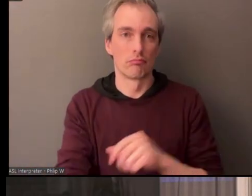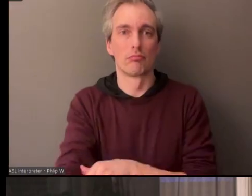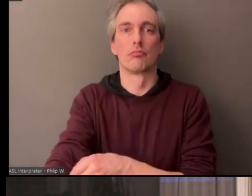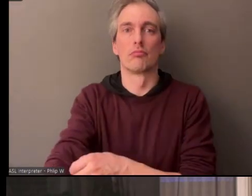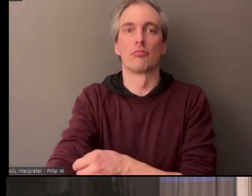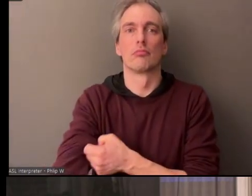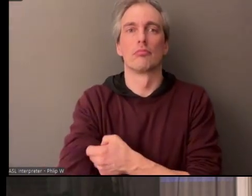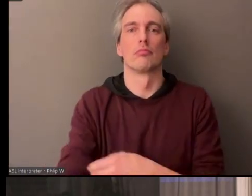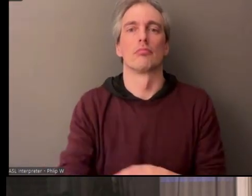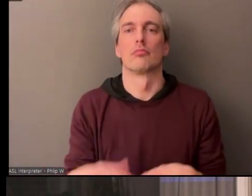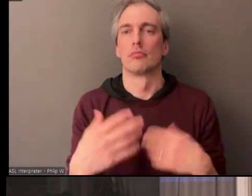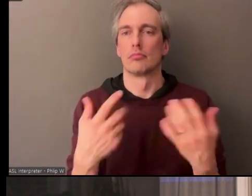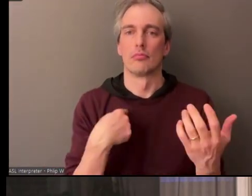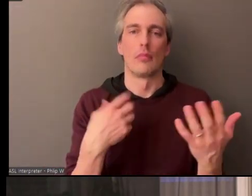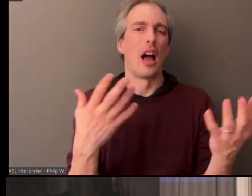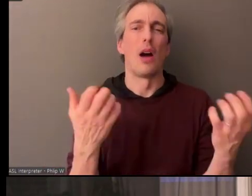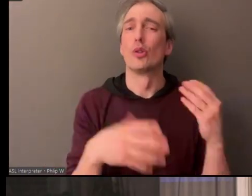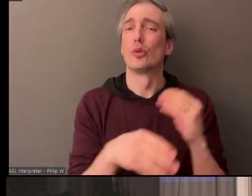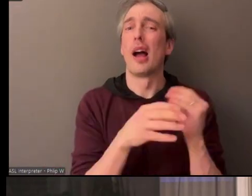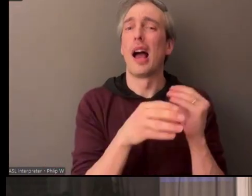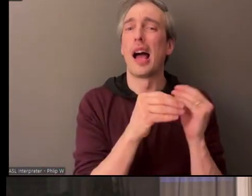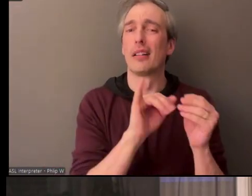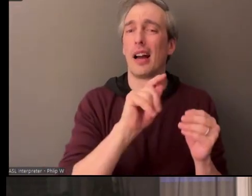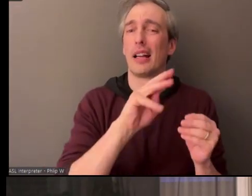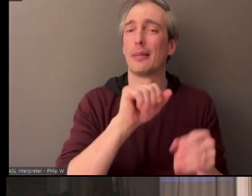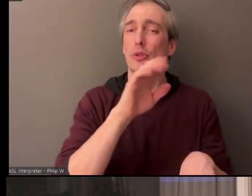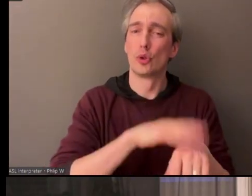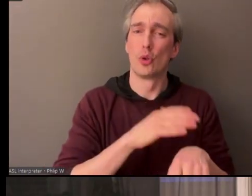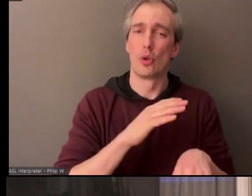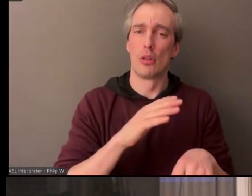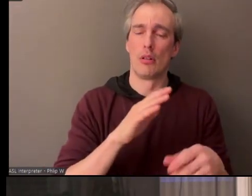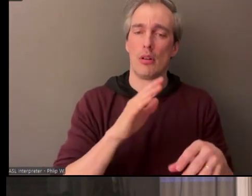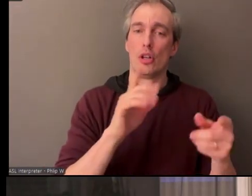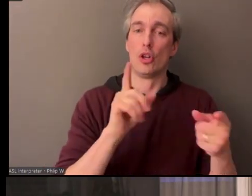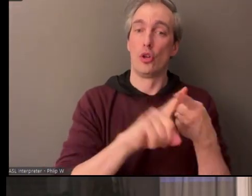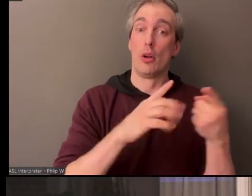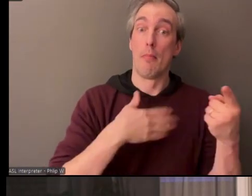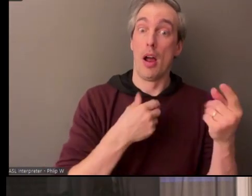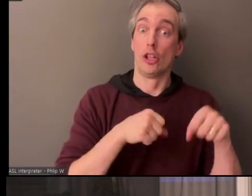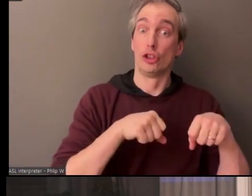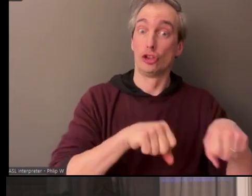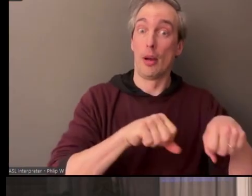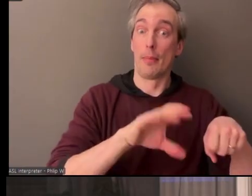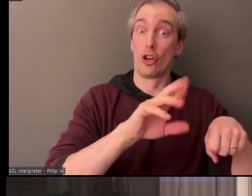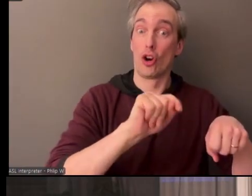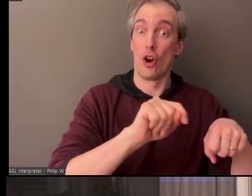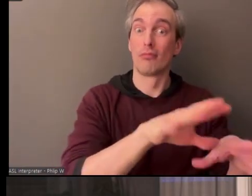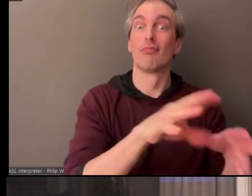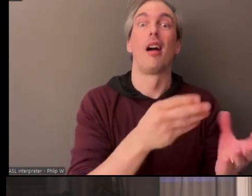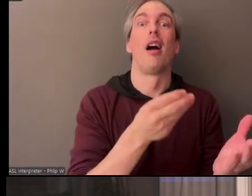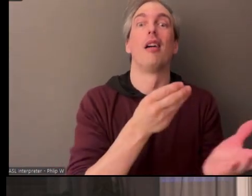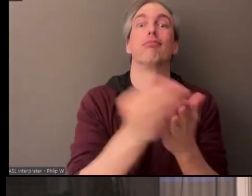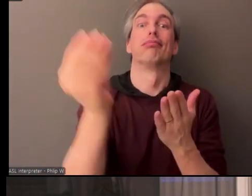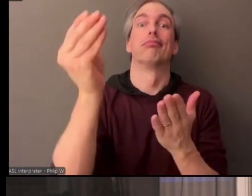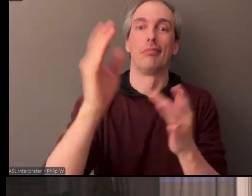That's a very big picture user story. Everyone can wrap their heads around this. Everybody can look at this.